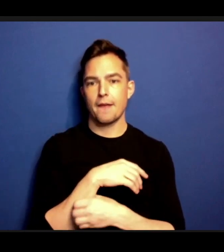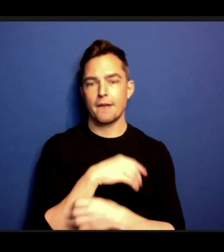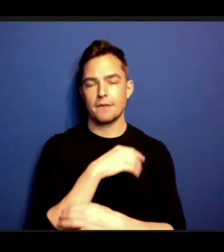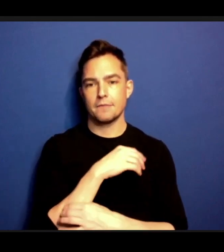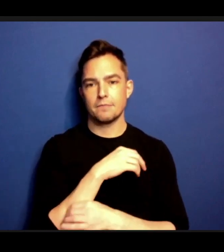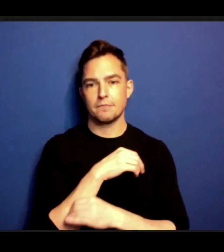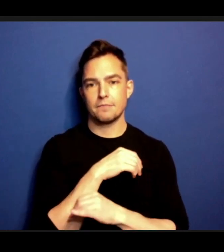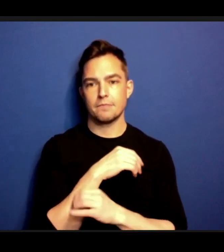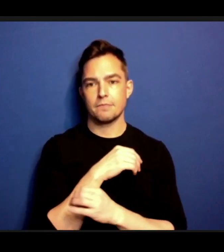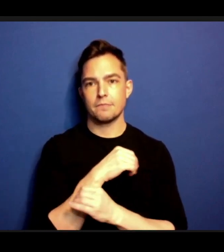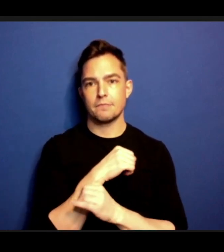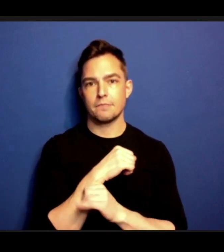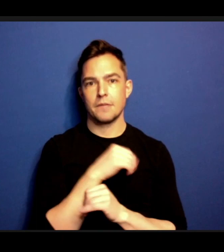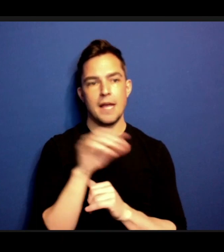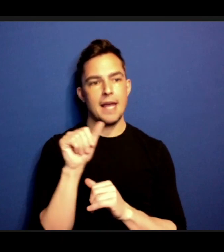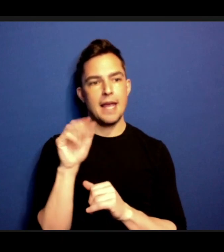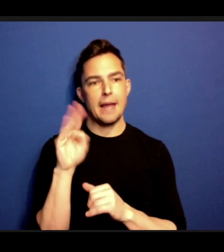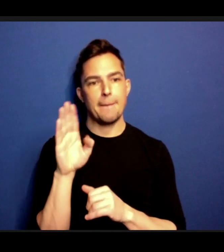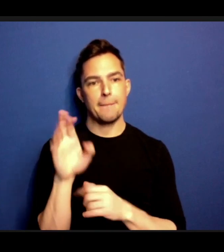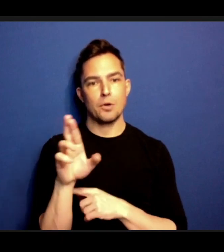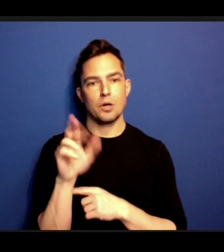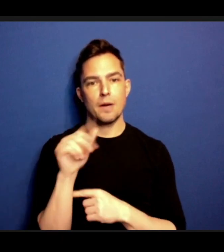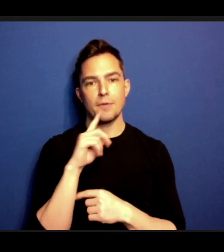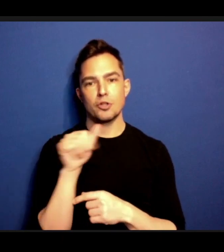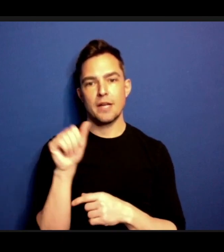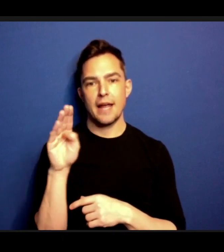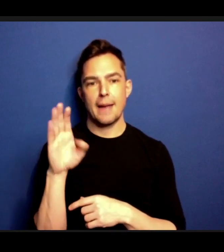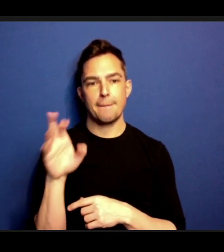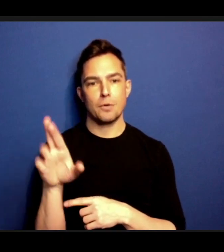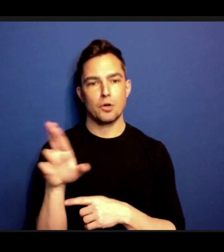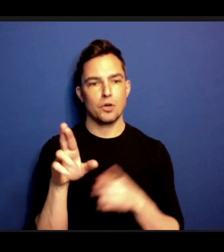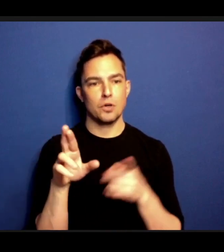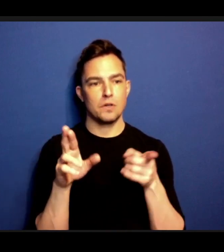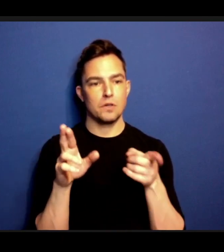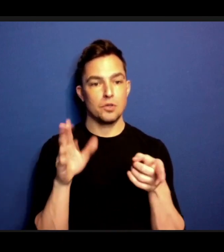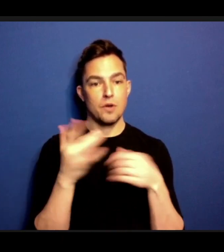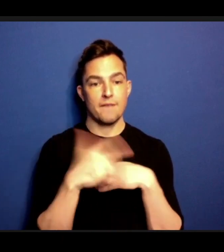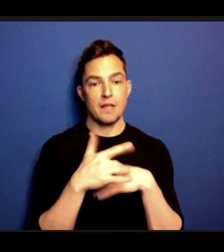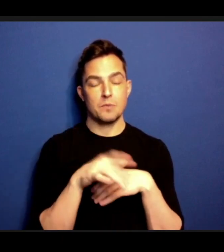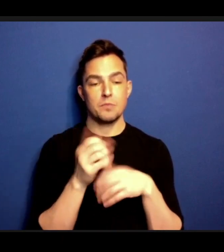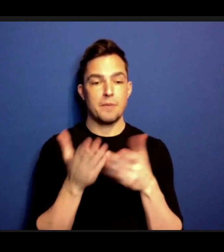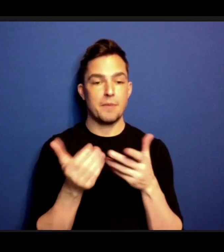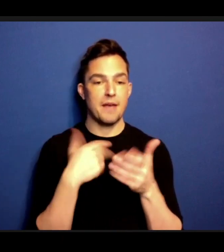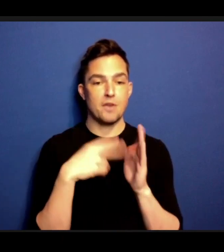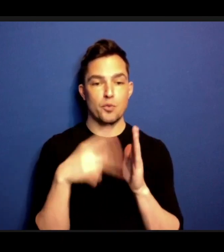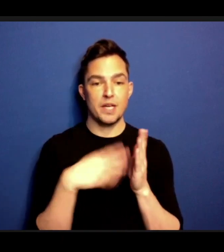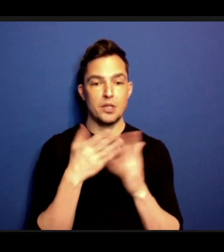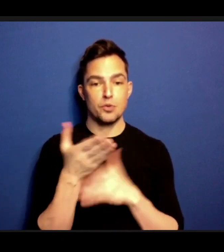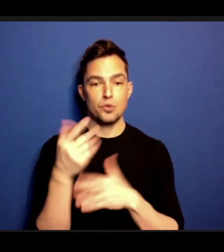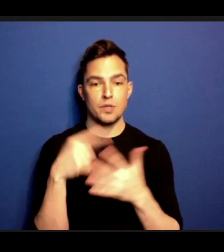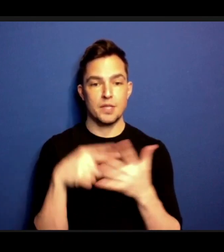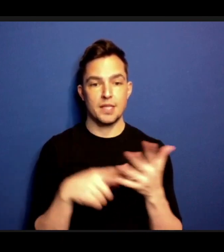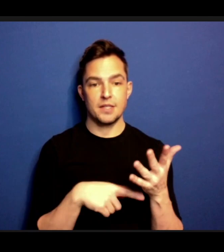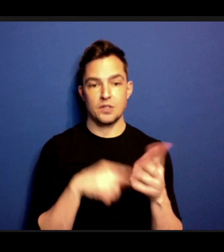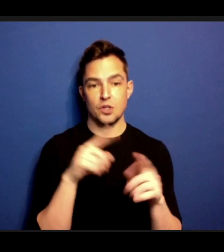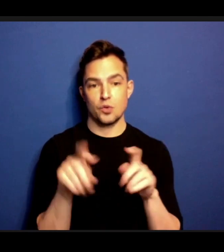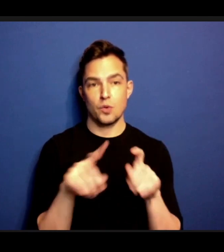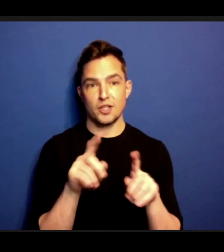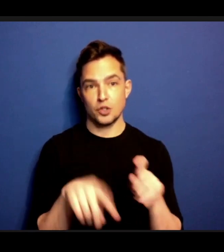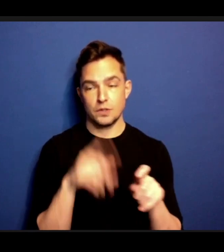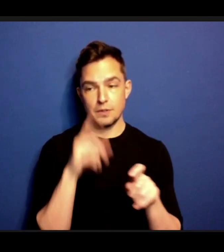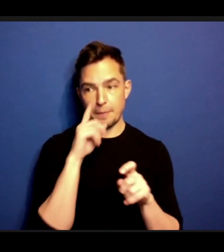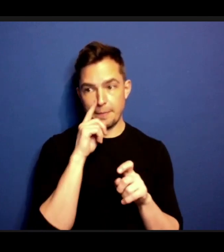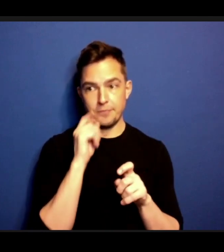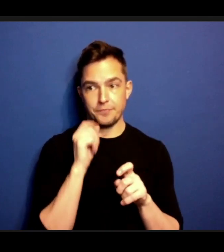I don't know Amber if you're available to maybe have a read through some of the questions